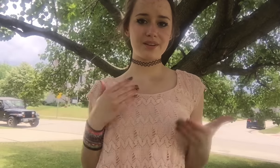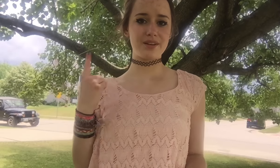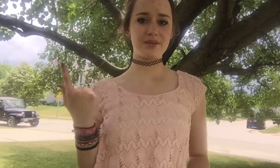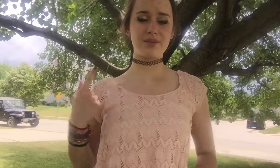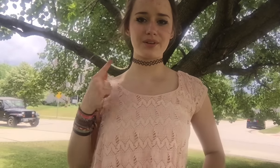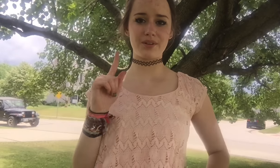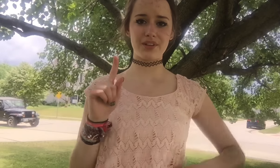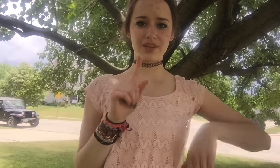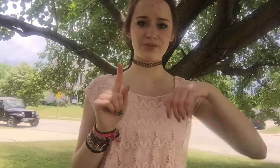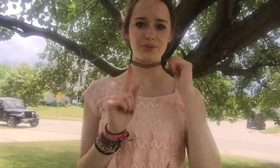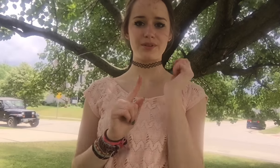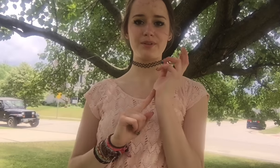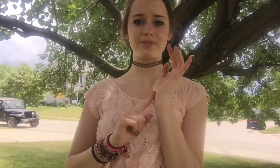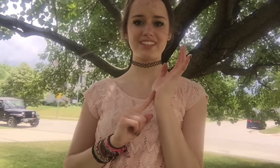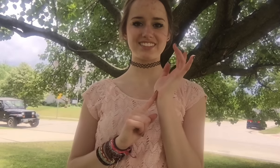i might only have one match